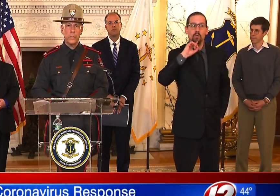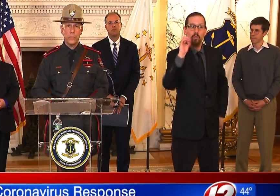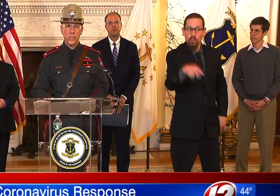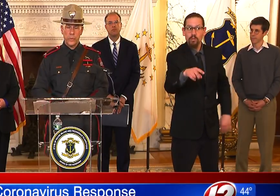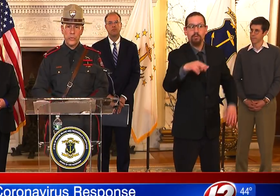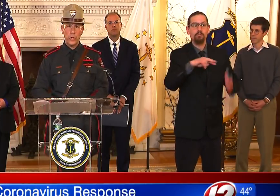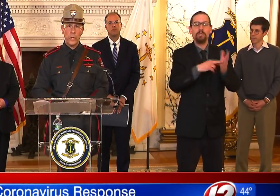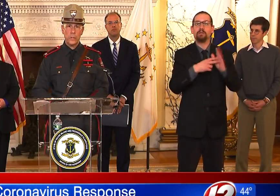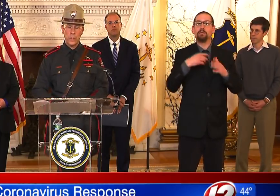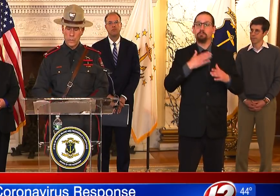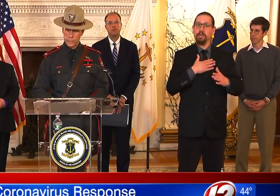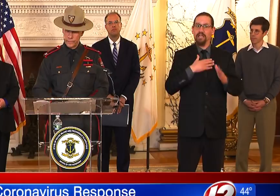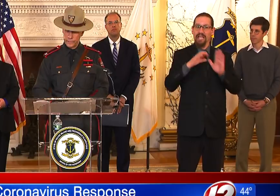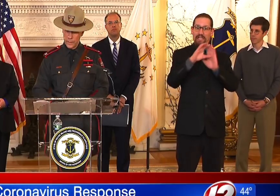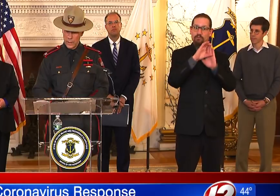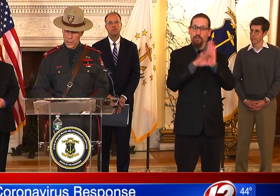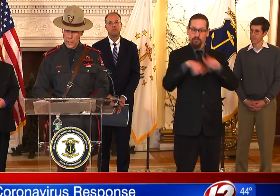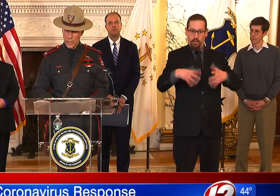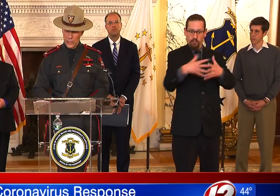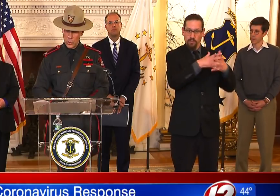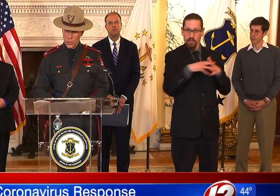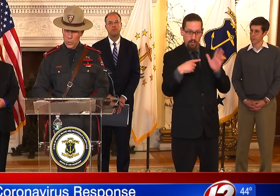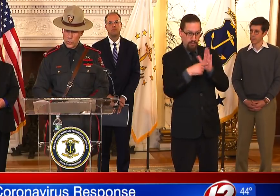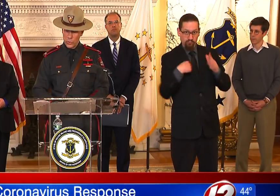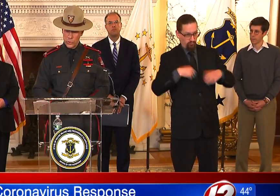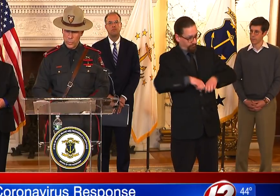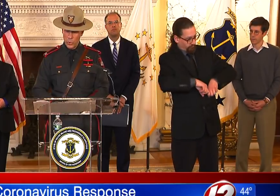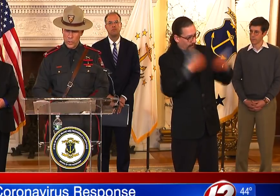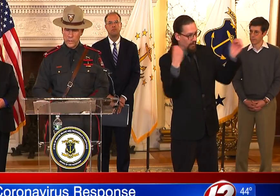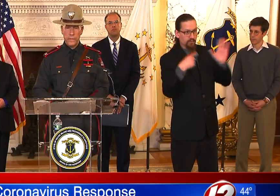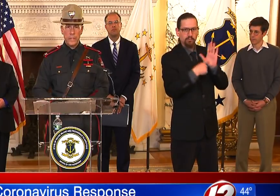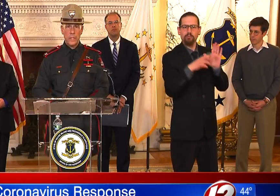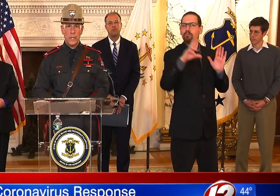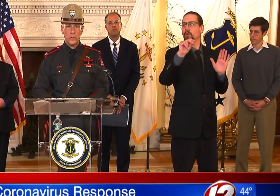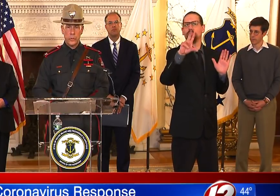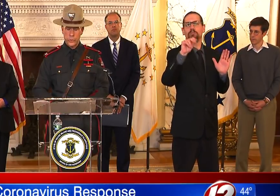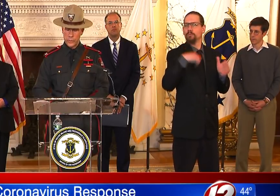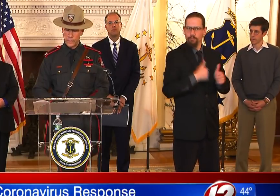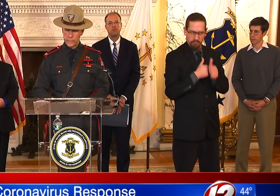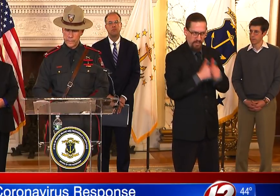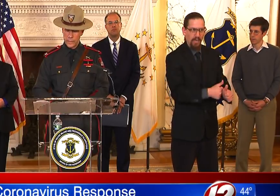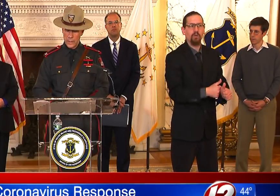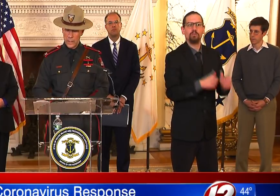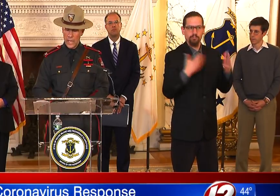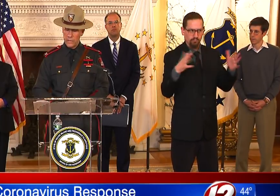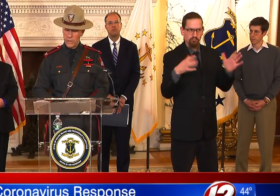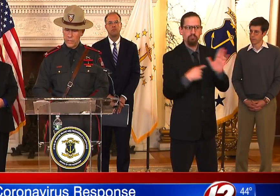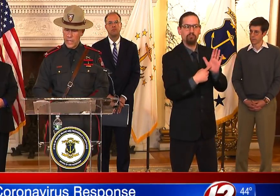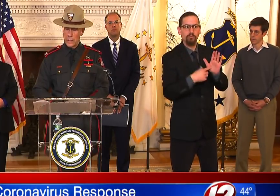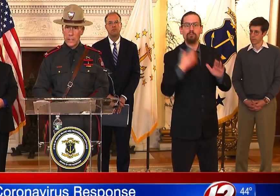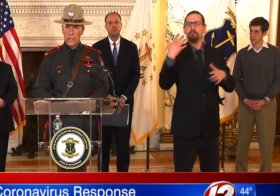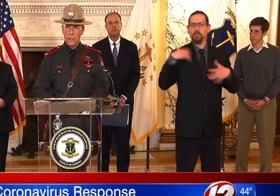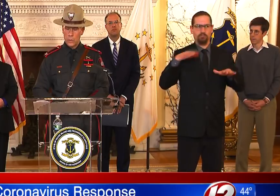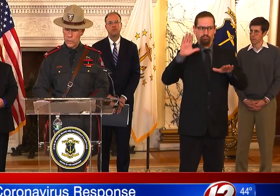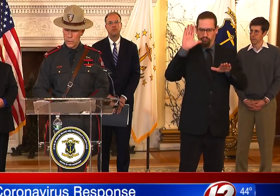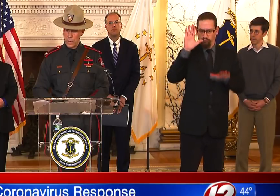CONSTITUTIONAL RIGHTS. WHEN I WAS SWORN IN AS A BUM STATE TROOPER AT A RHODE ISLAND